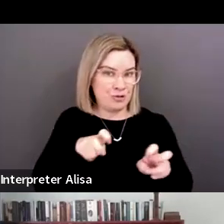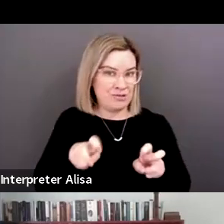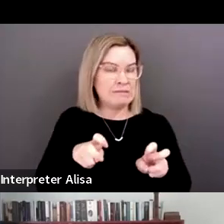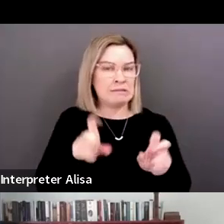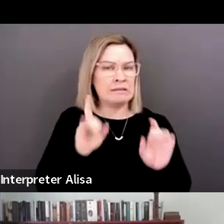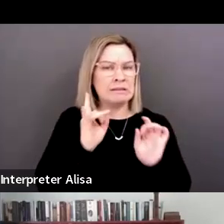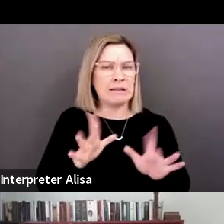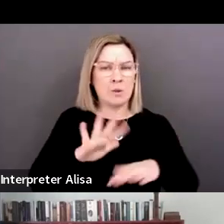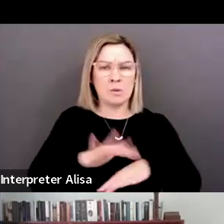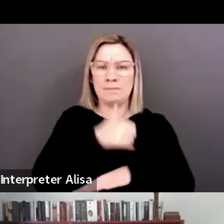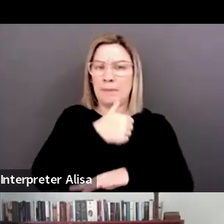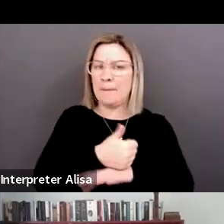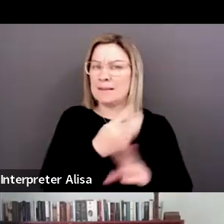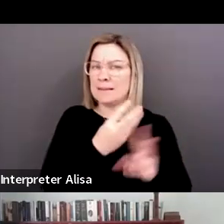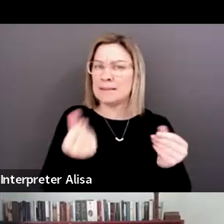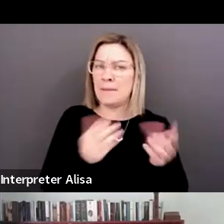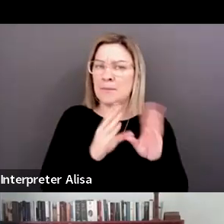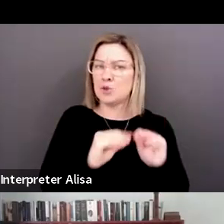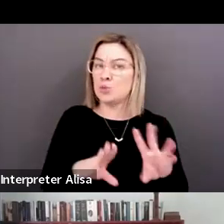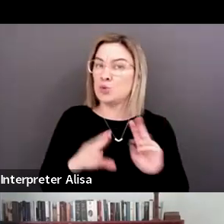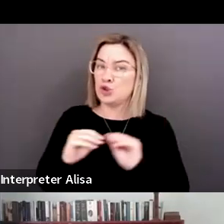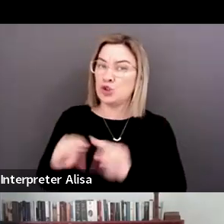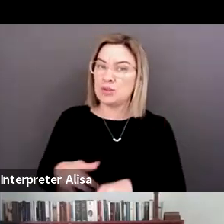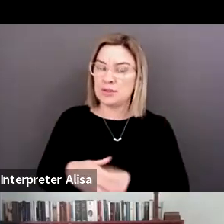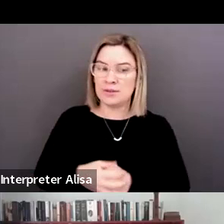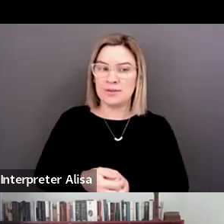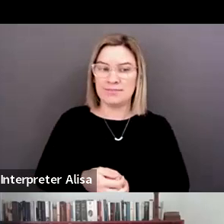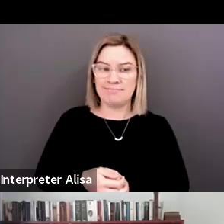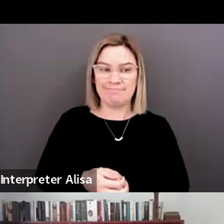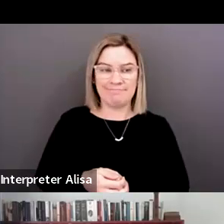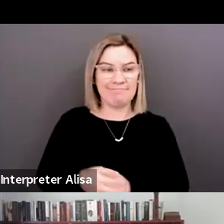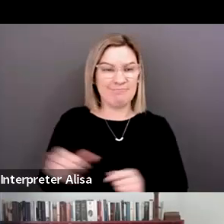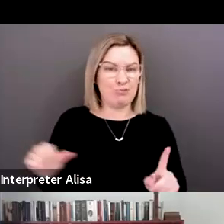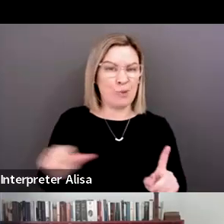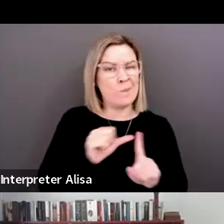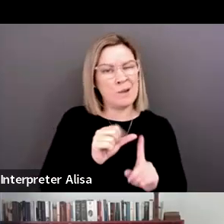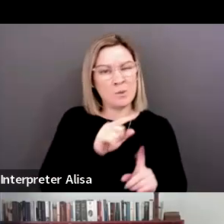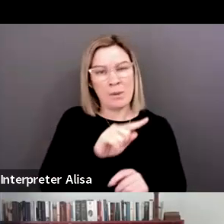kind of way forwards is a bit of overdue. But there's other ways we can